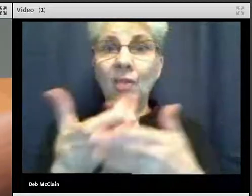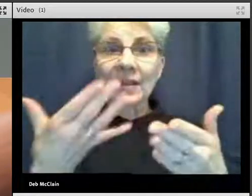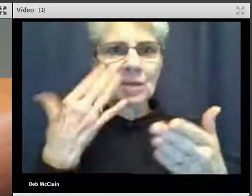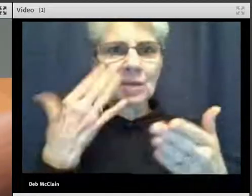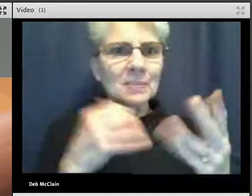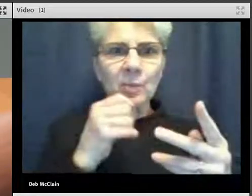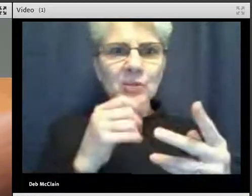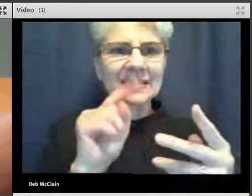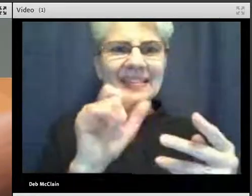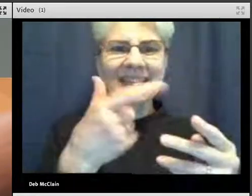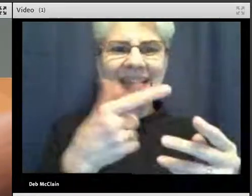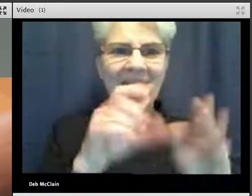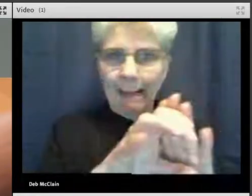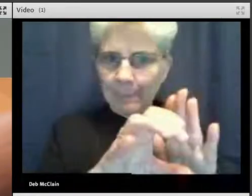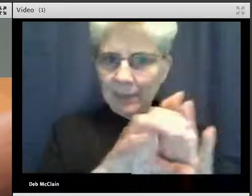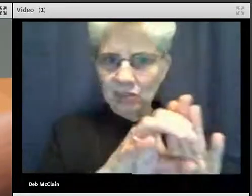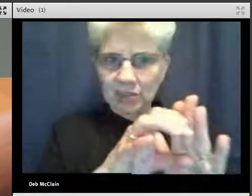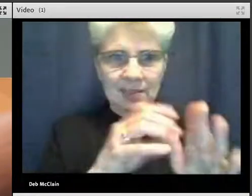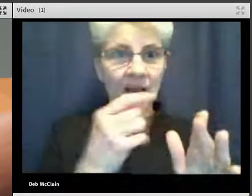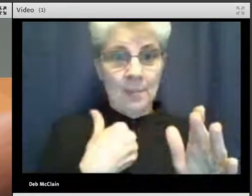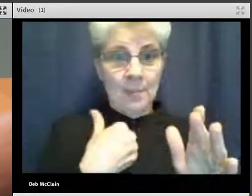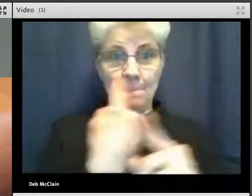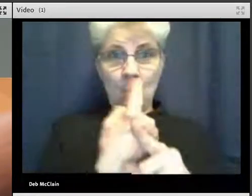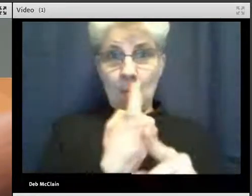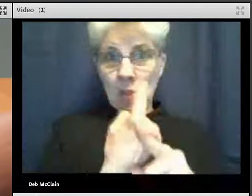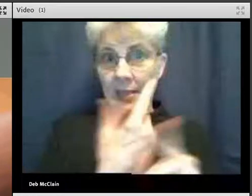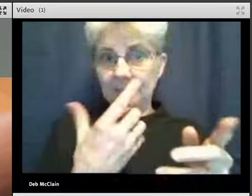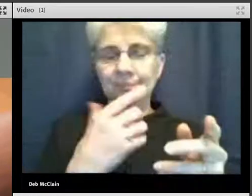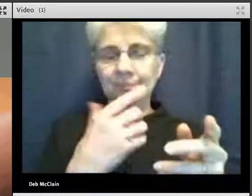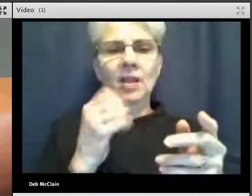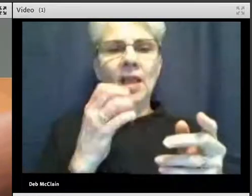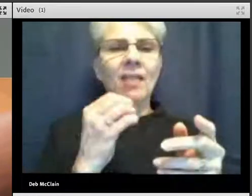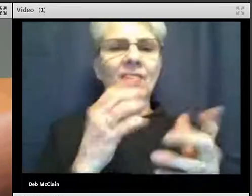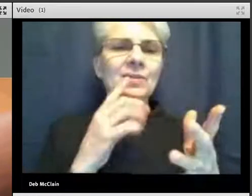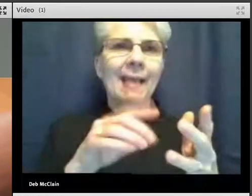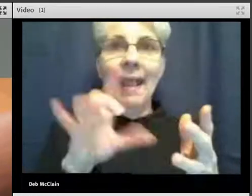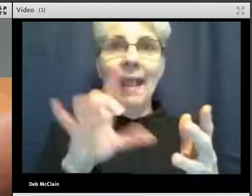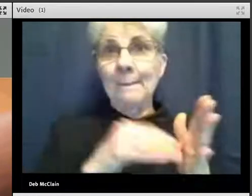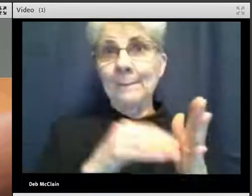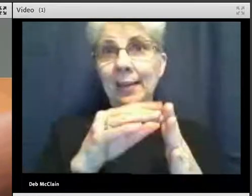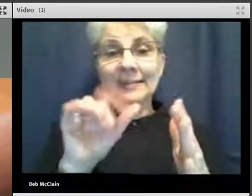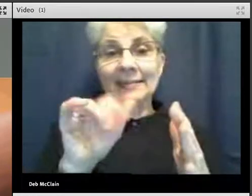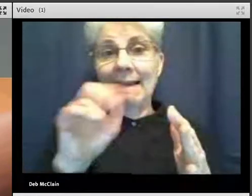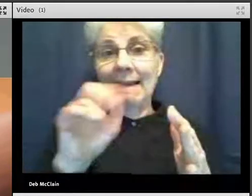because people didn't tag the images of me properly, and that there's 8 million Diana Silveiras.